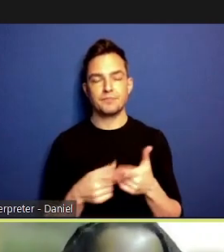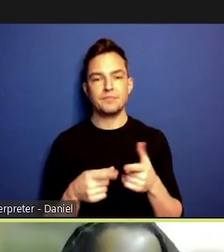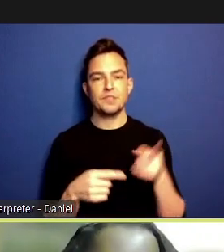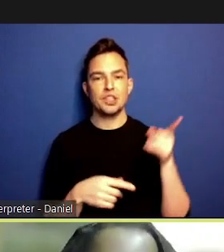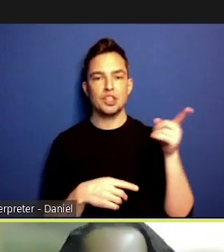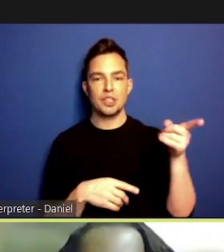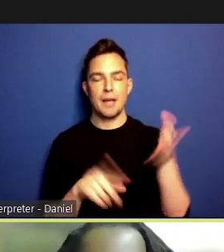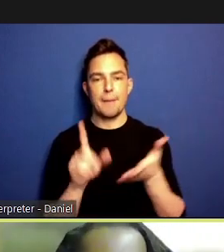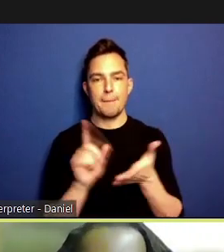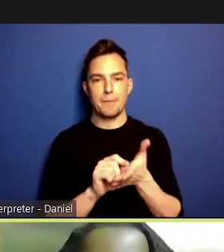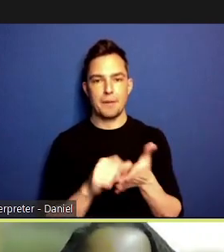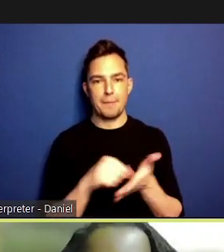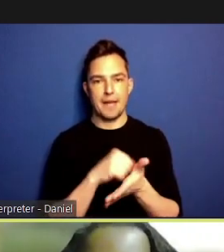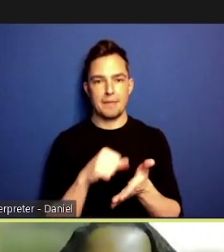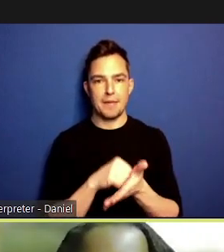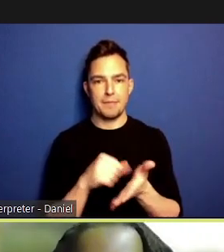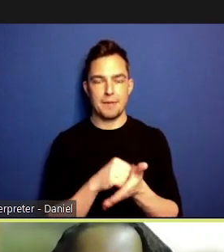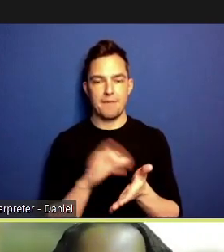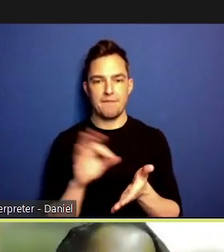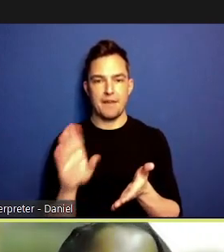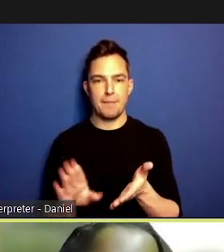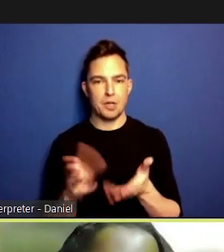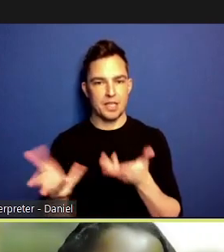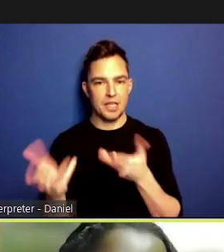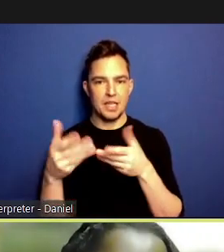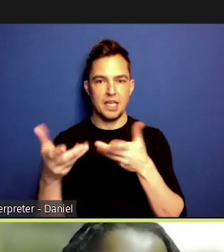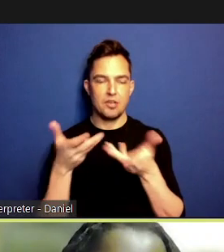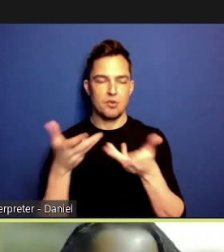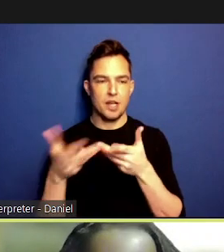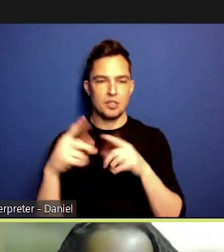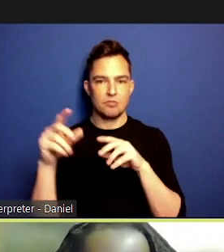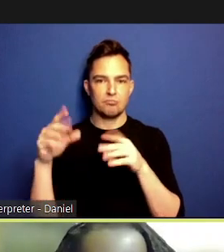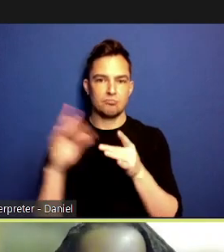off pages and pages of the Facebook interactions. She consulted with the seventh grade teacher